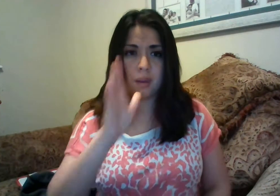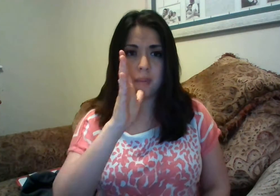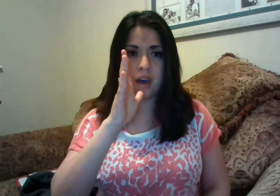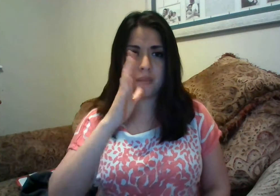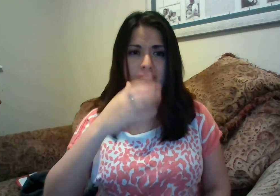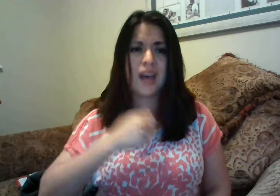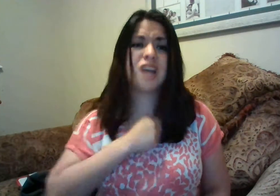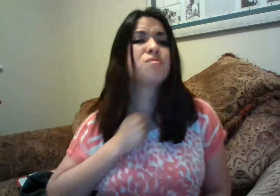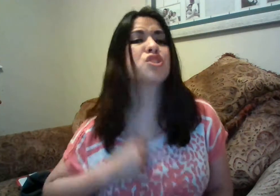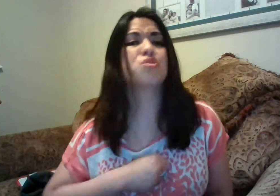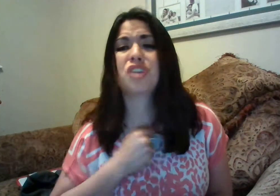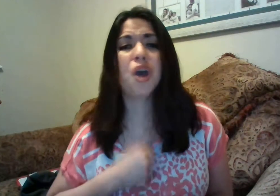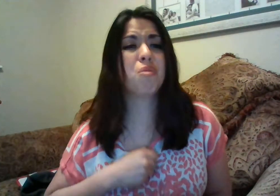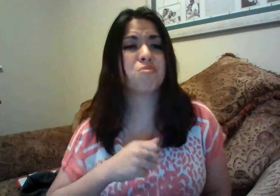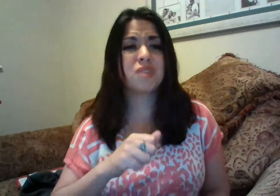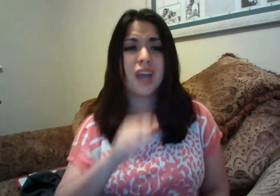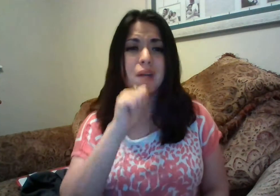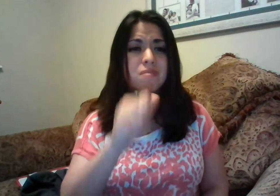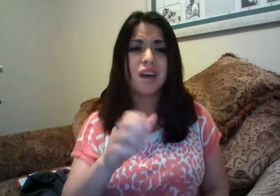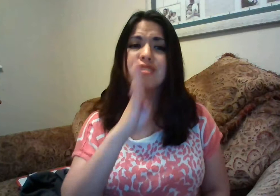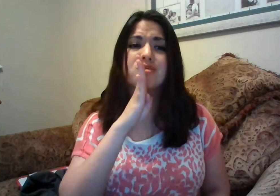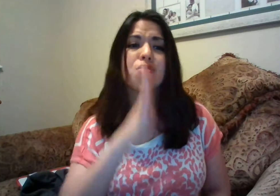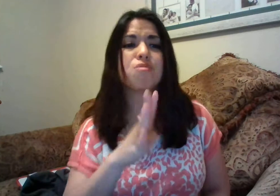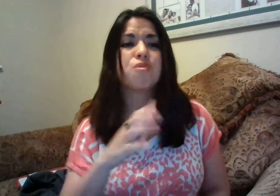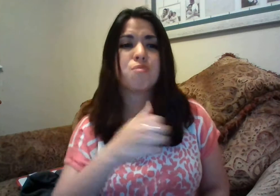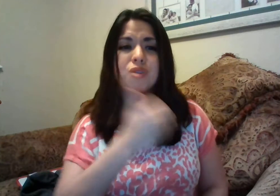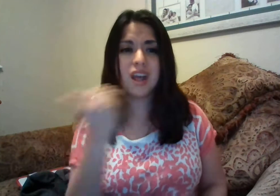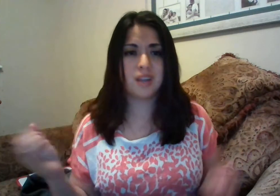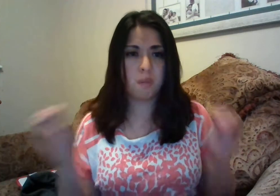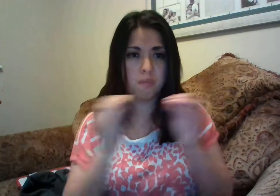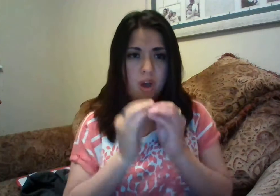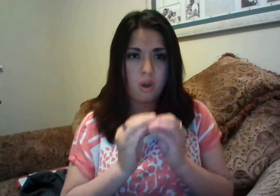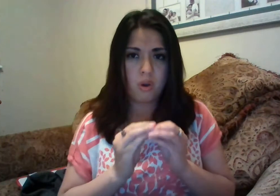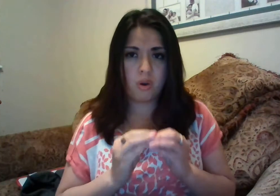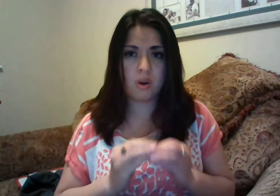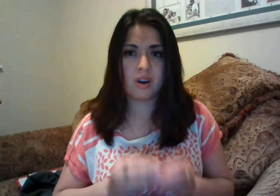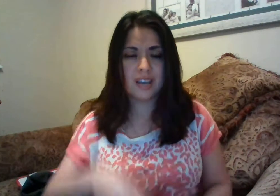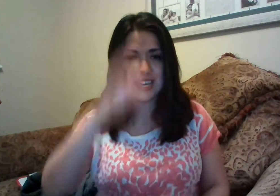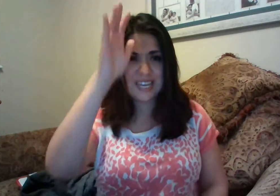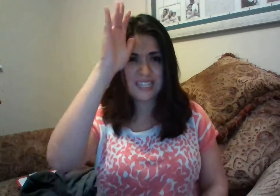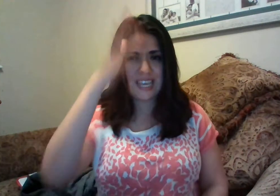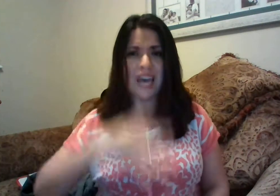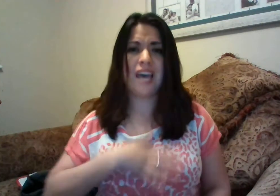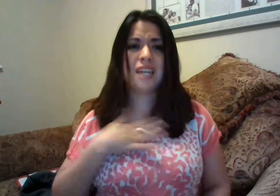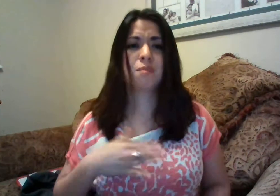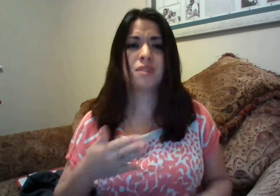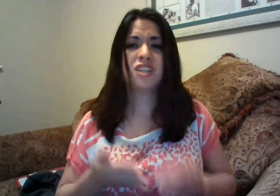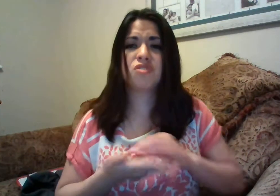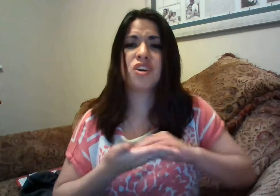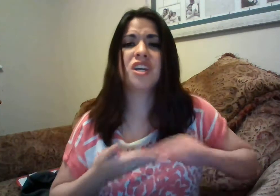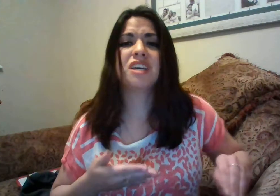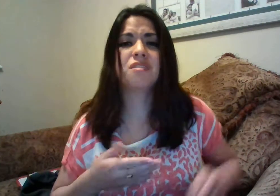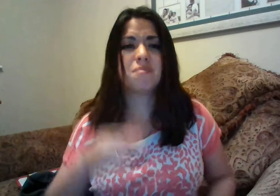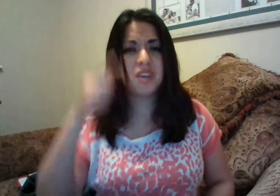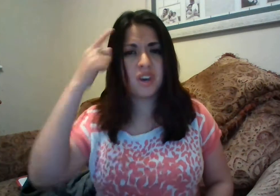Momma, I'm so sorry I'm not sober anymore And daddy, please forgive me